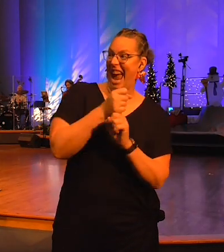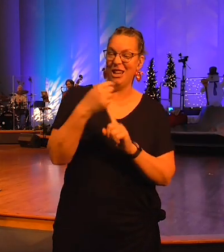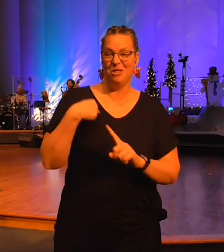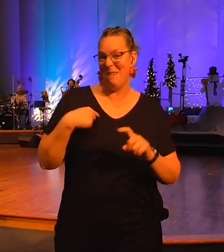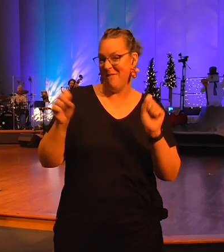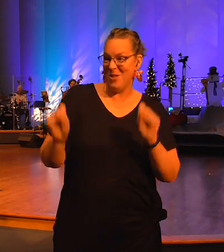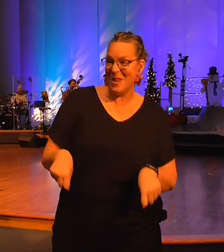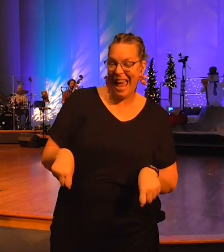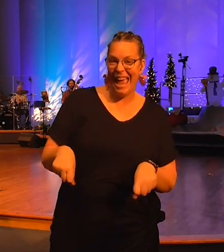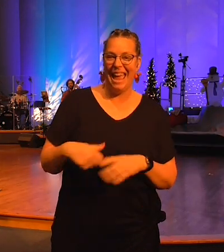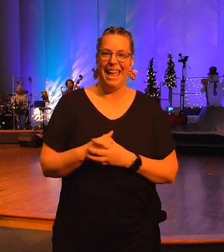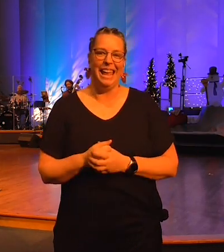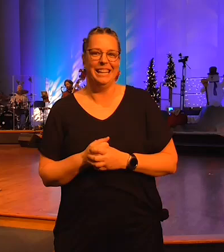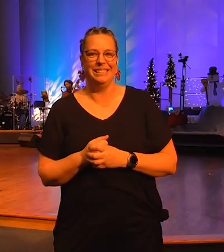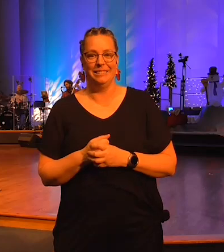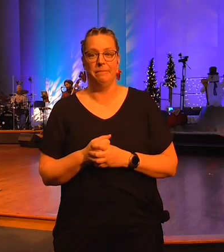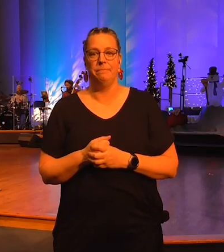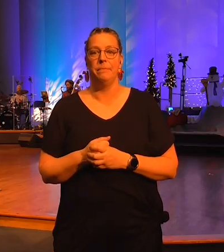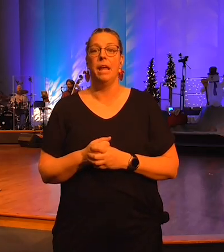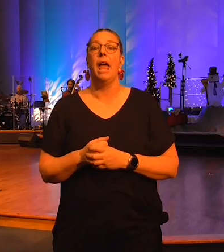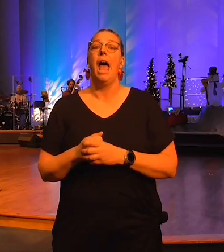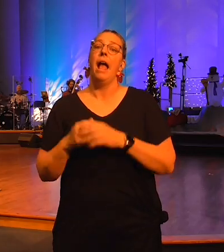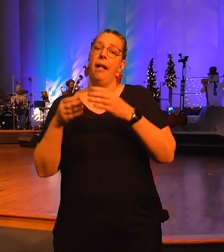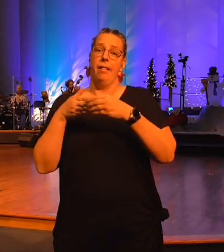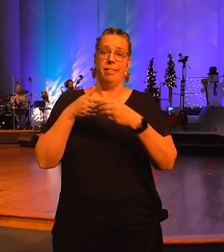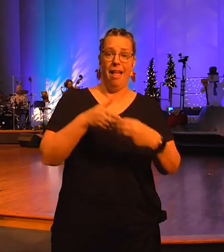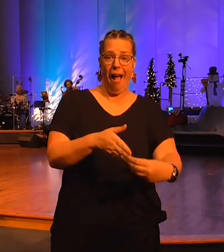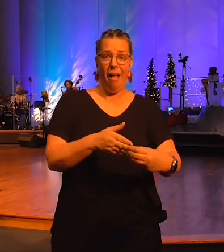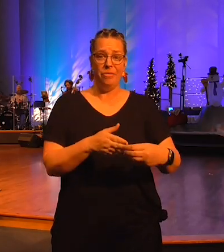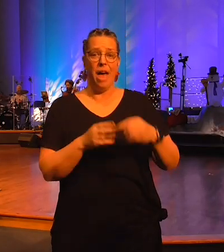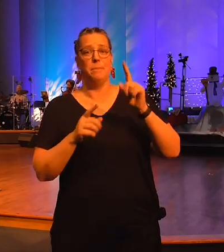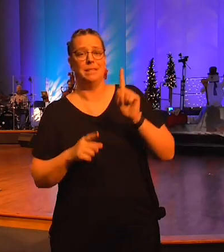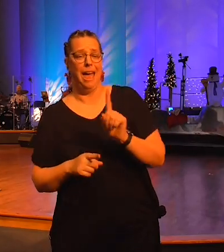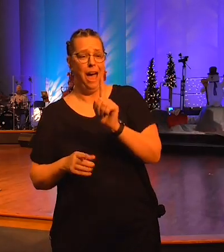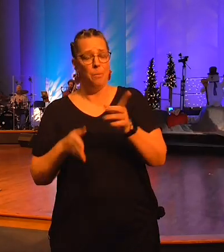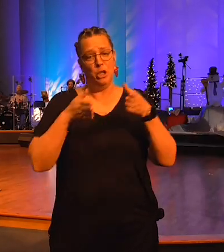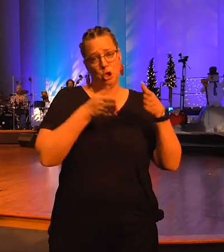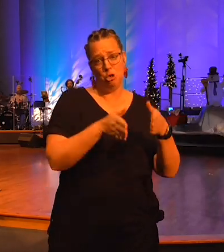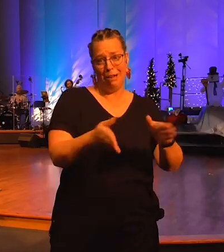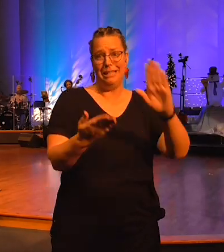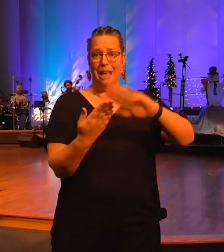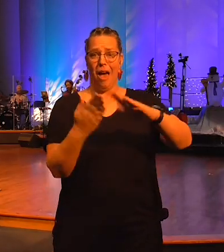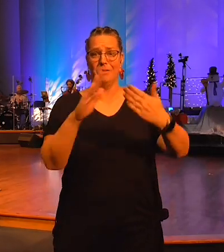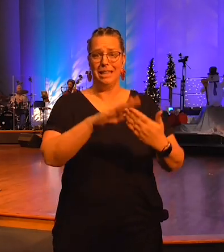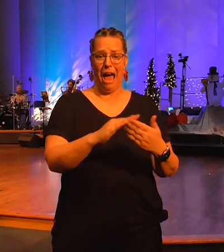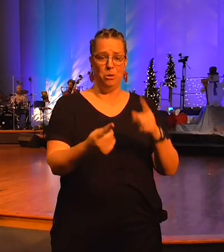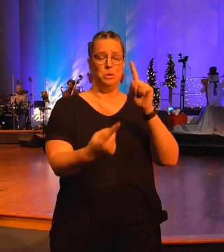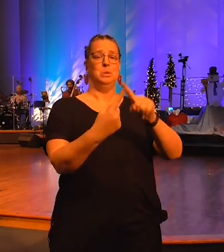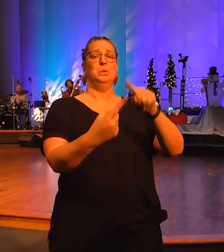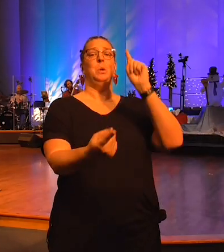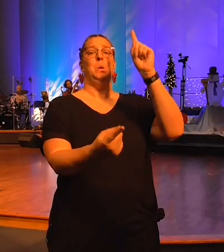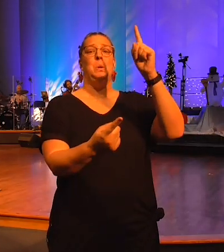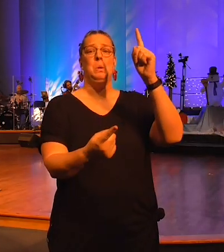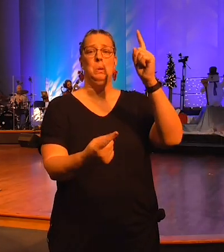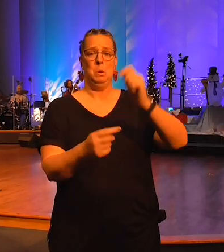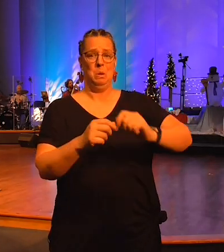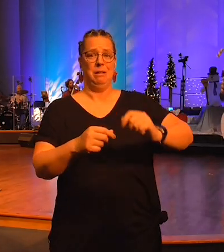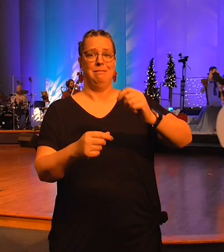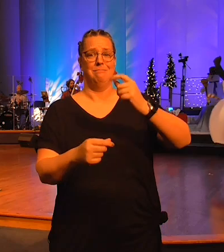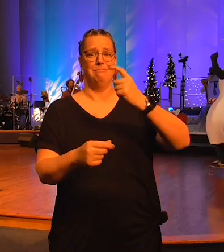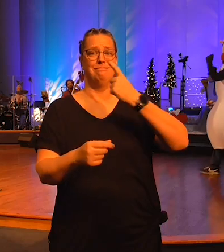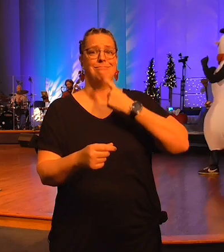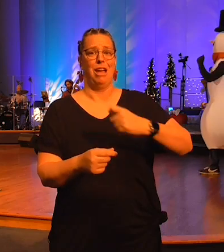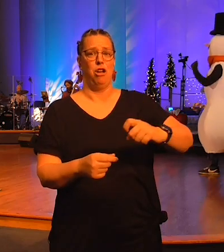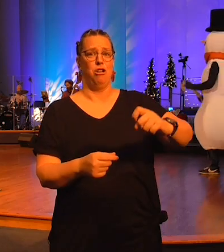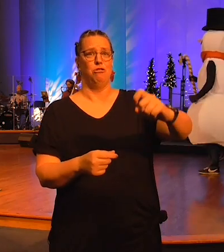and there all around the squares say Catch Me If You Can he led them down the street of town like